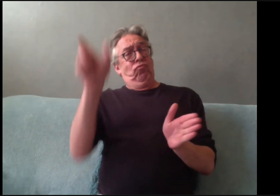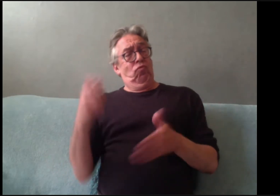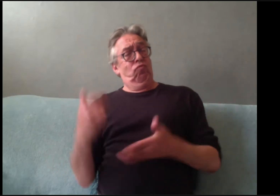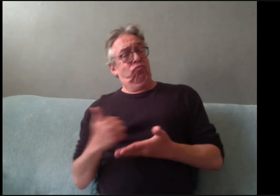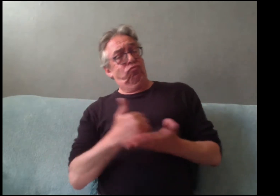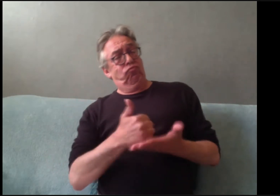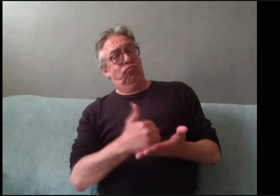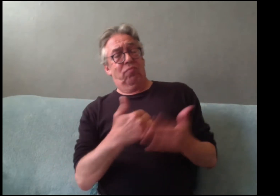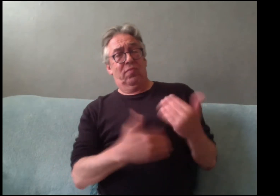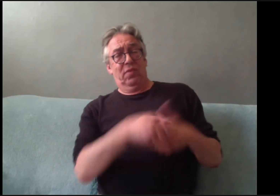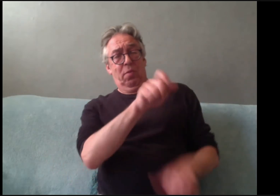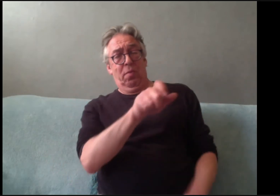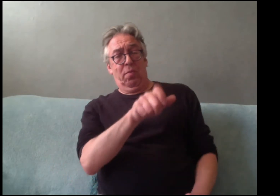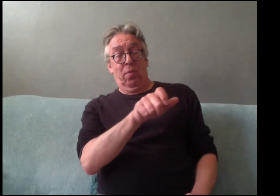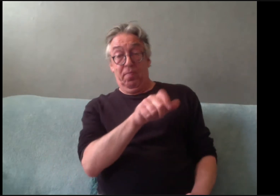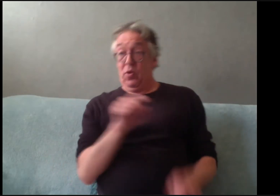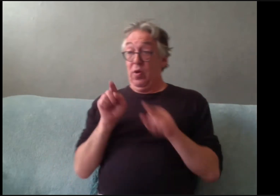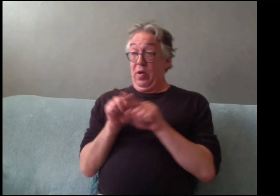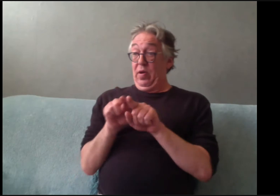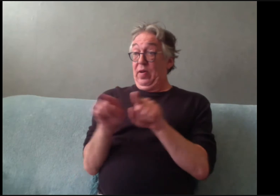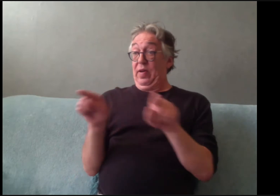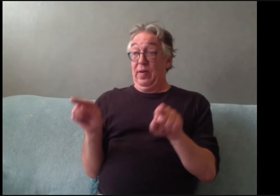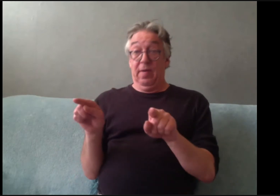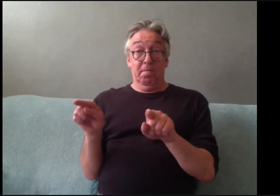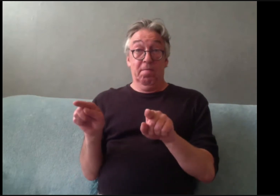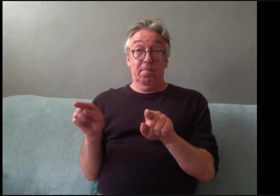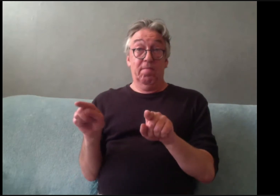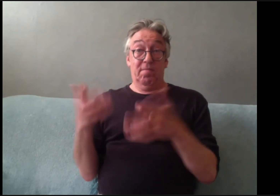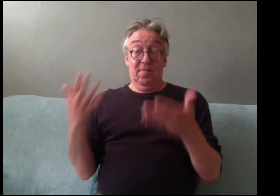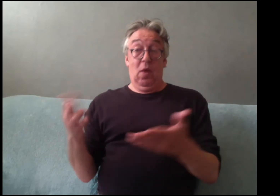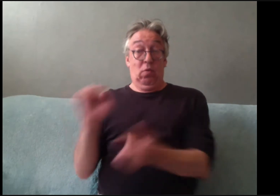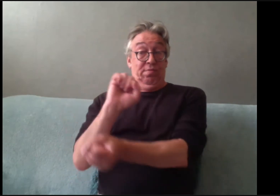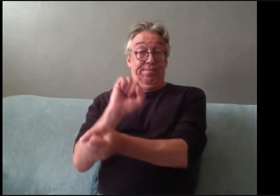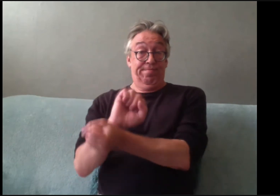and the lockdown that accompanies it accentuate the level of risk